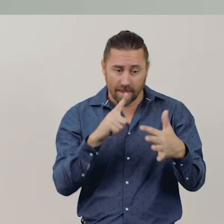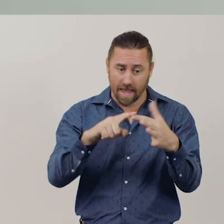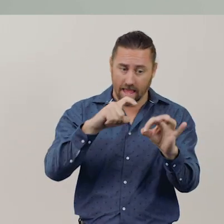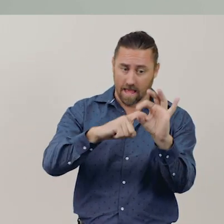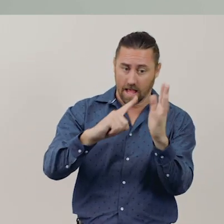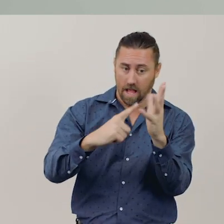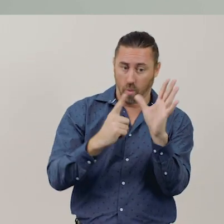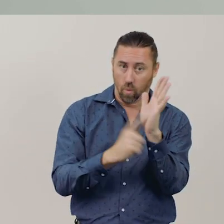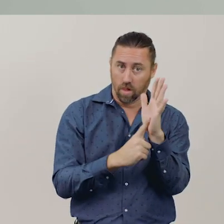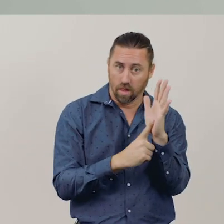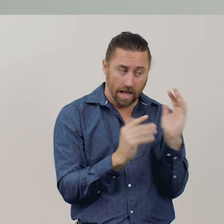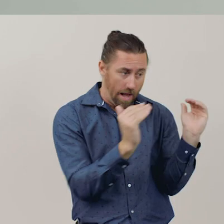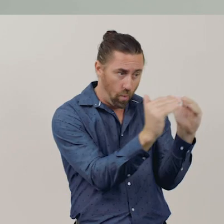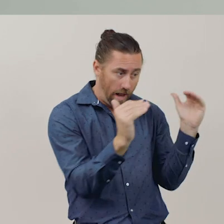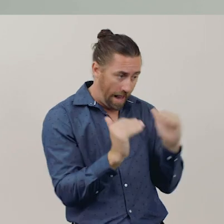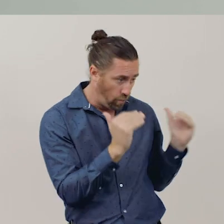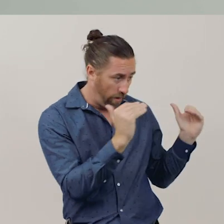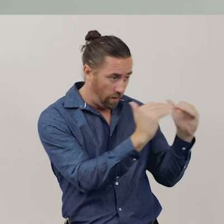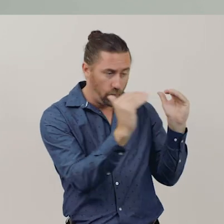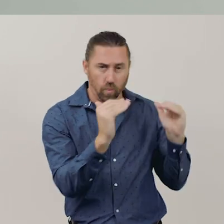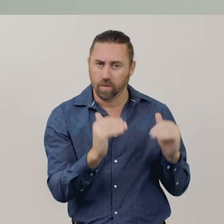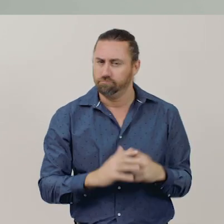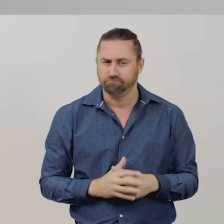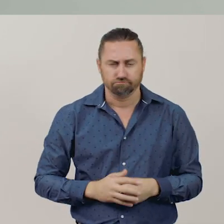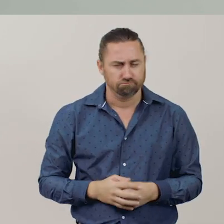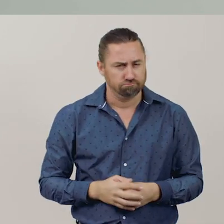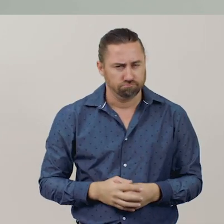No, they haven't. But if I move 1 cherry,